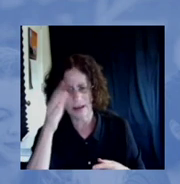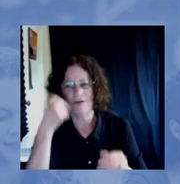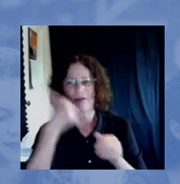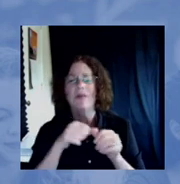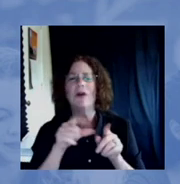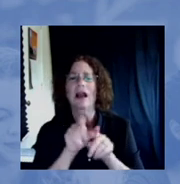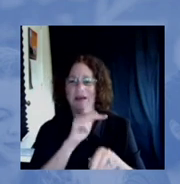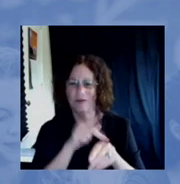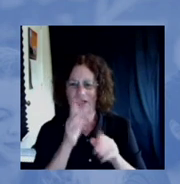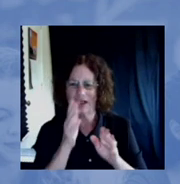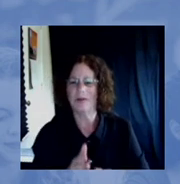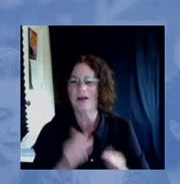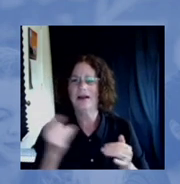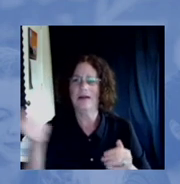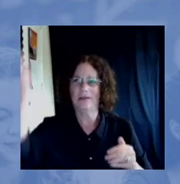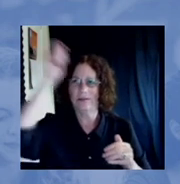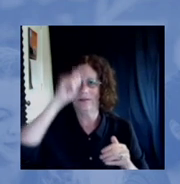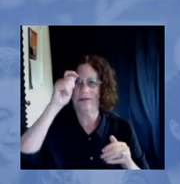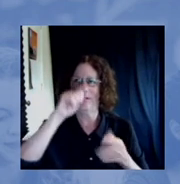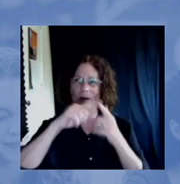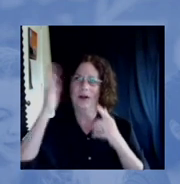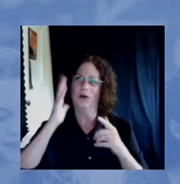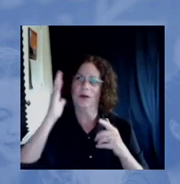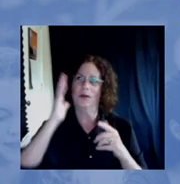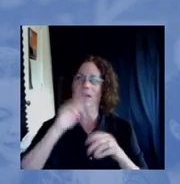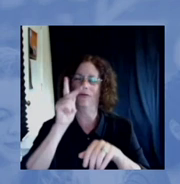HAT BACK ON AND WHAT IT WAS LIKE WHEN I STARTED FAMILY FRIDAY AND ONE OR TWO FAMILIES WOULD